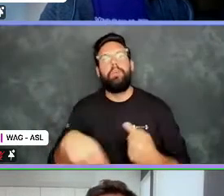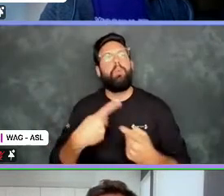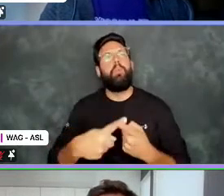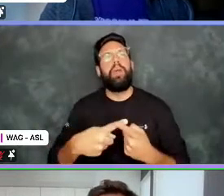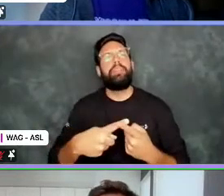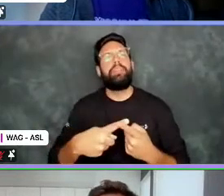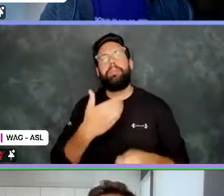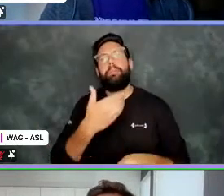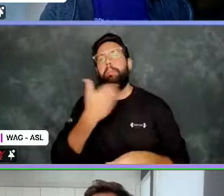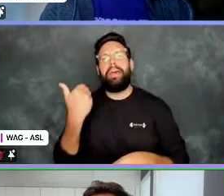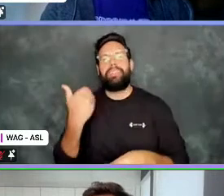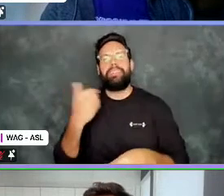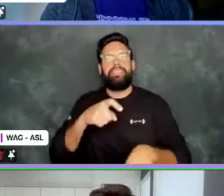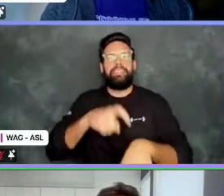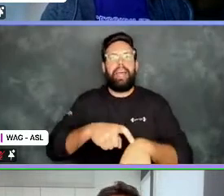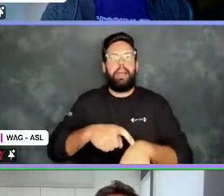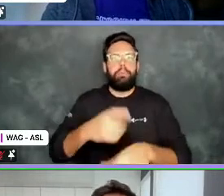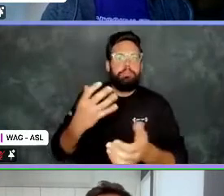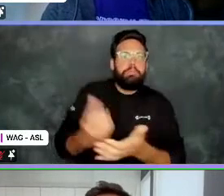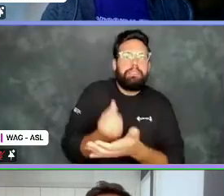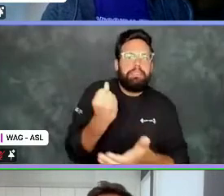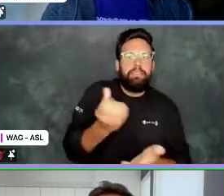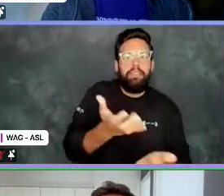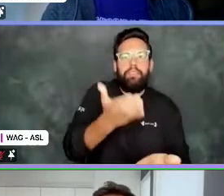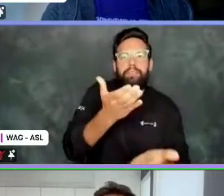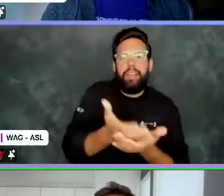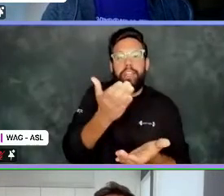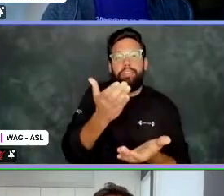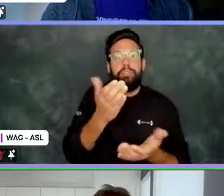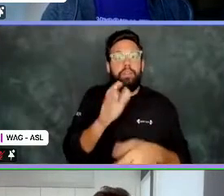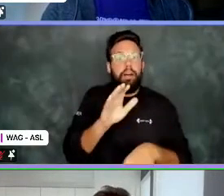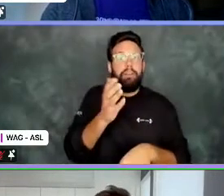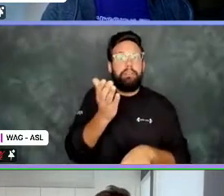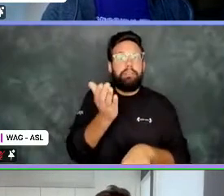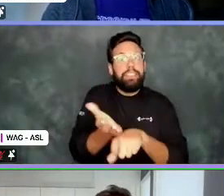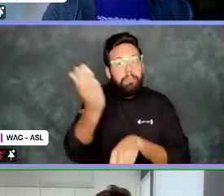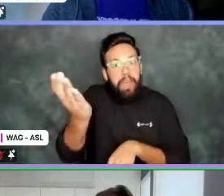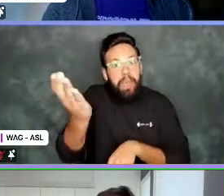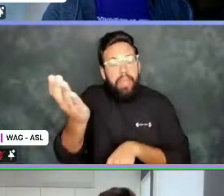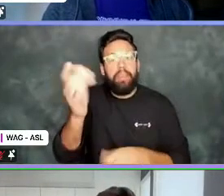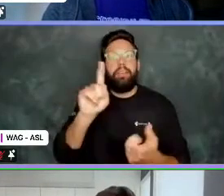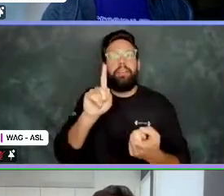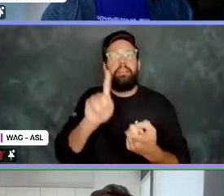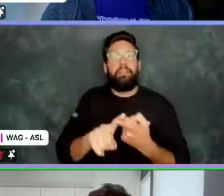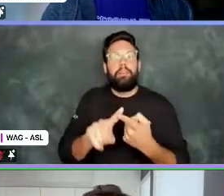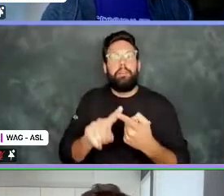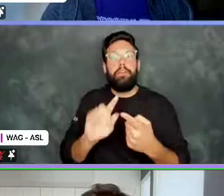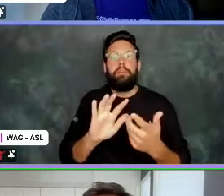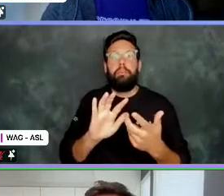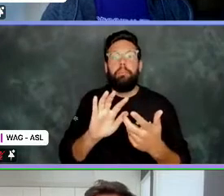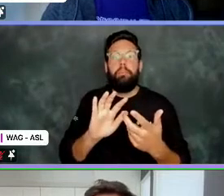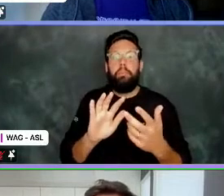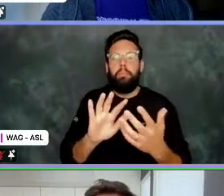ahead and just pop a few off here. Right and asked, when is the right time to do validation and show error